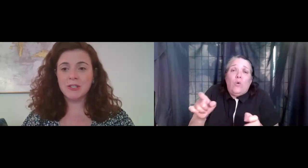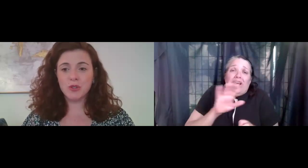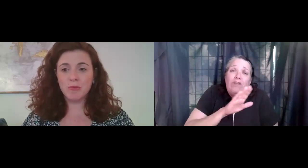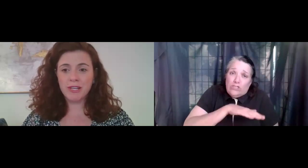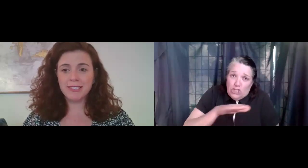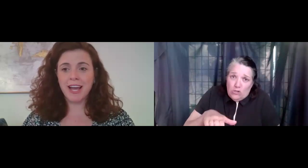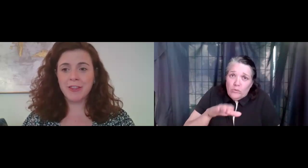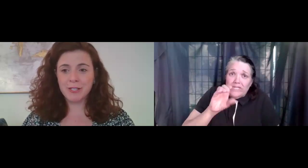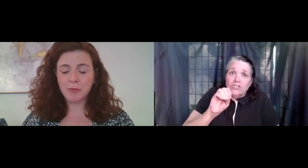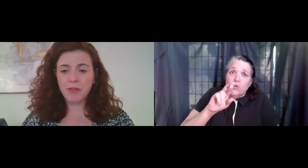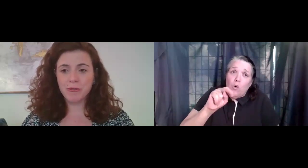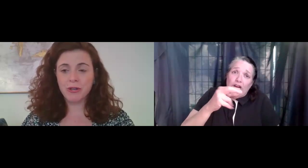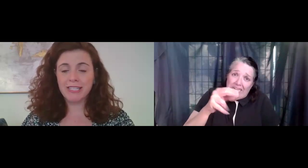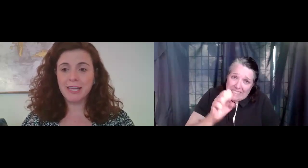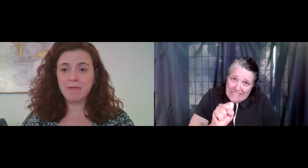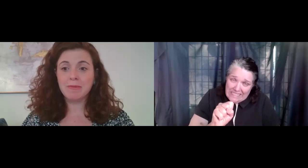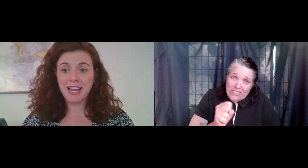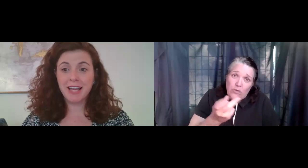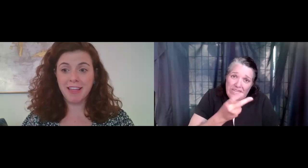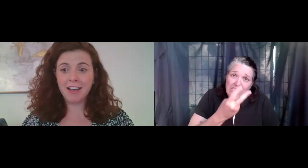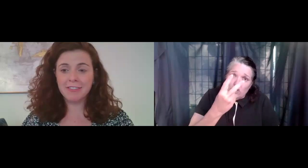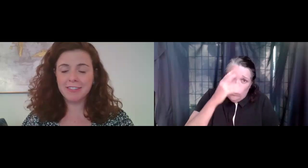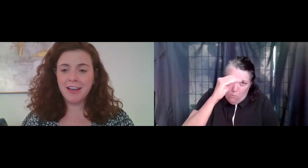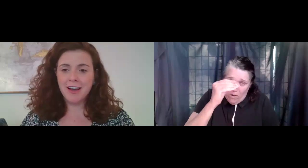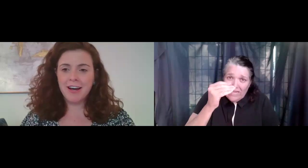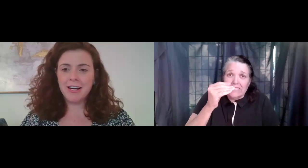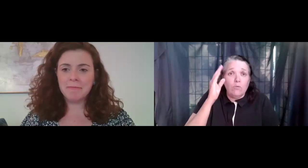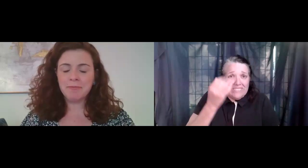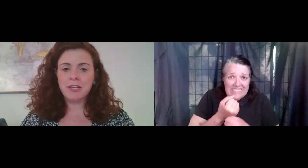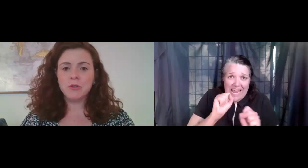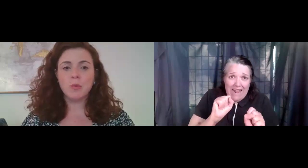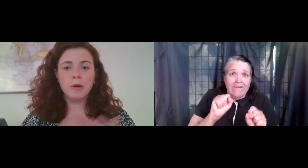these two boys together as brothers are going to save up to nine lives. And so we